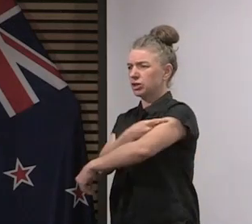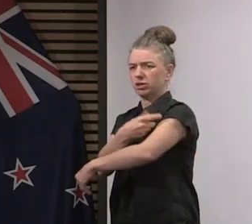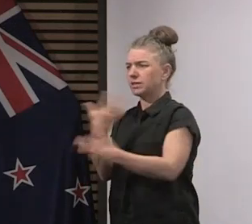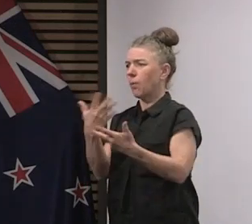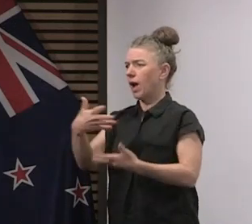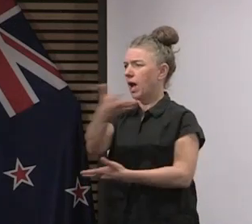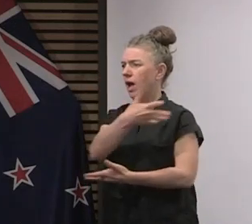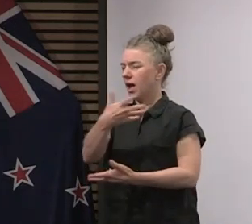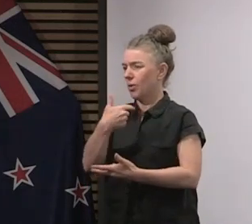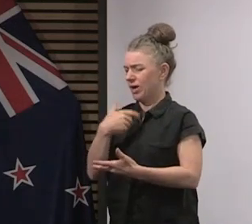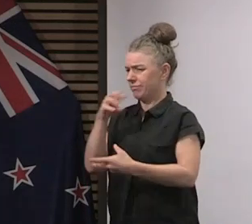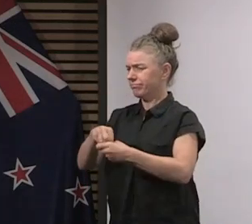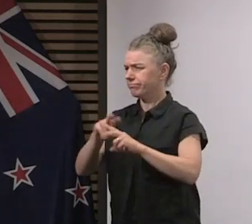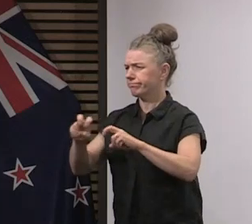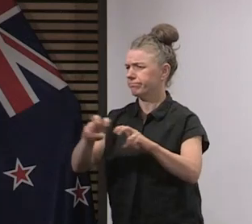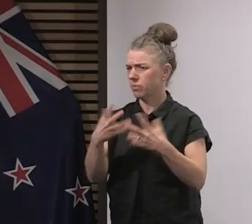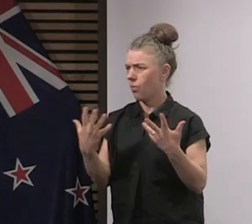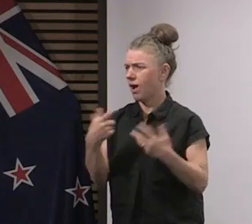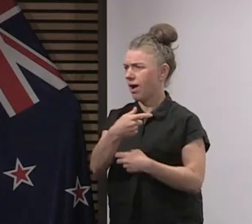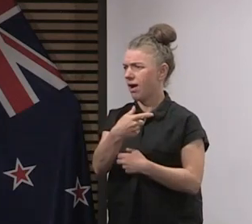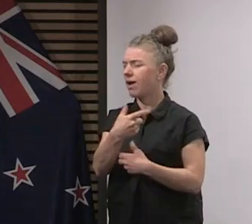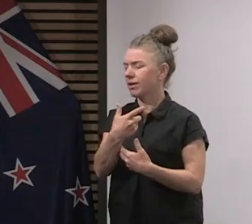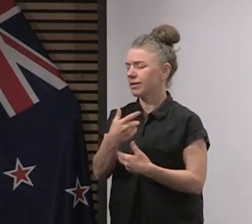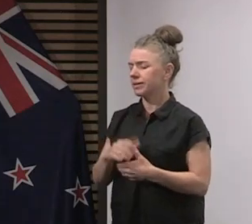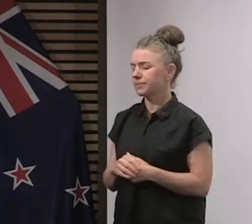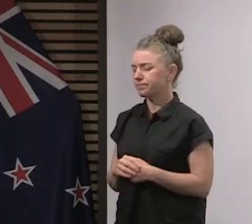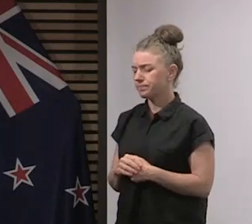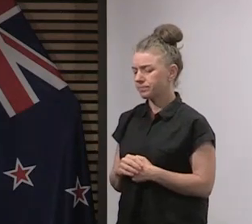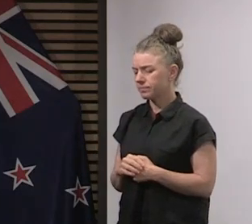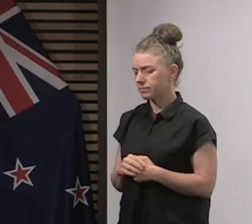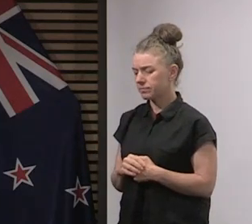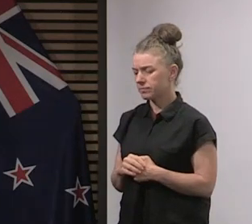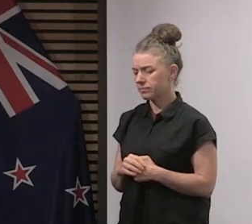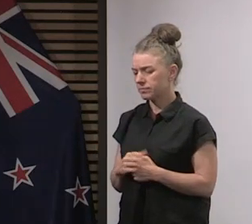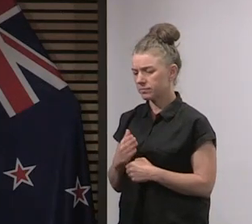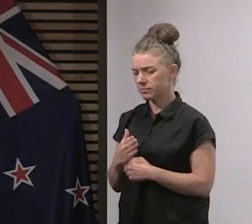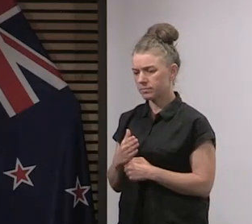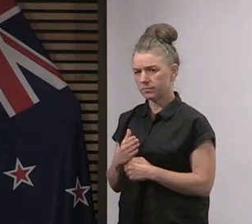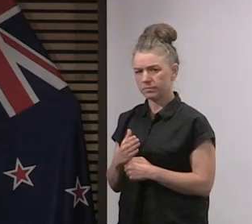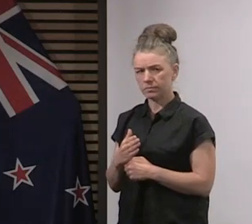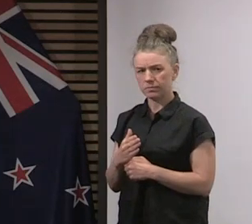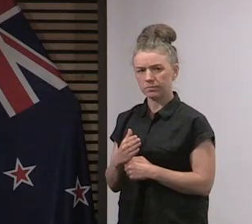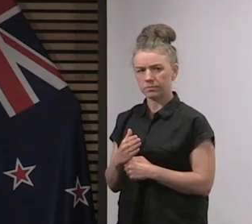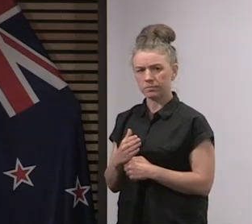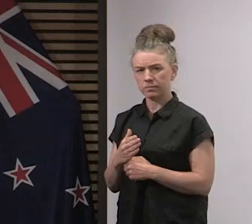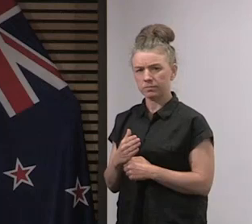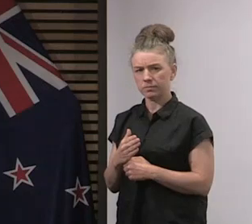there that according to the national immunisation register had not yet been administered.